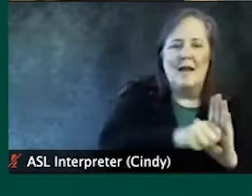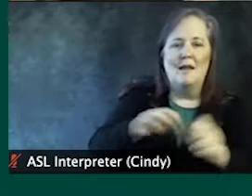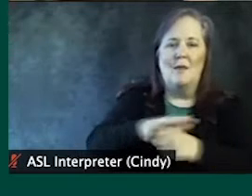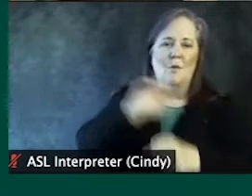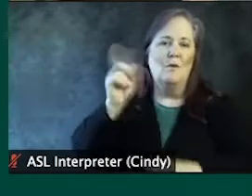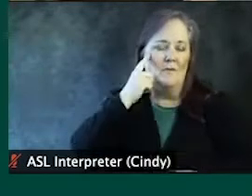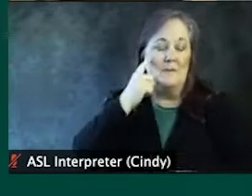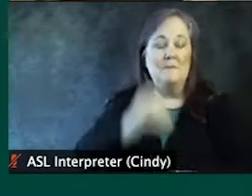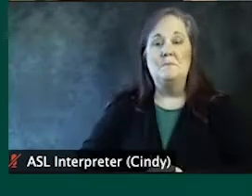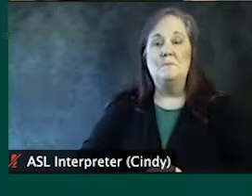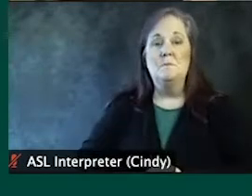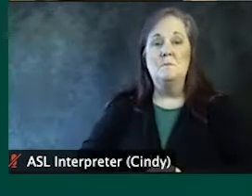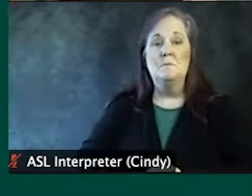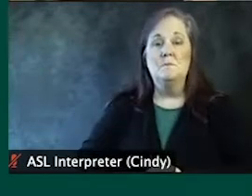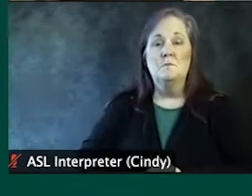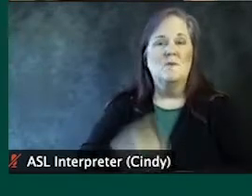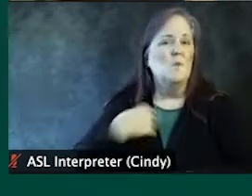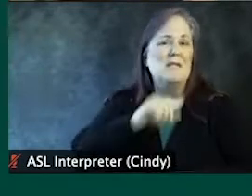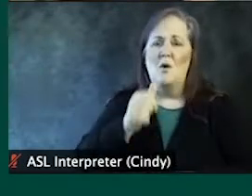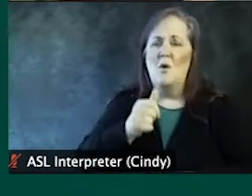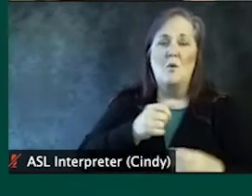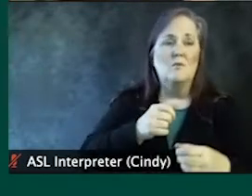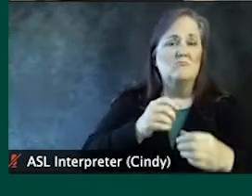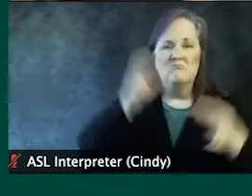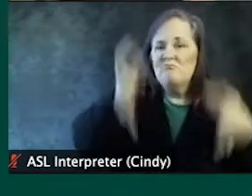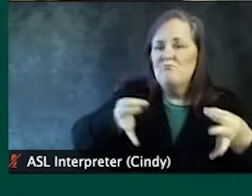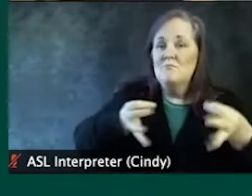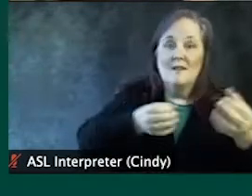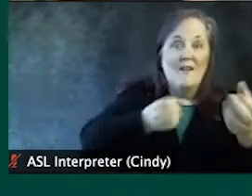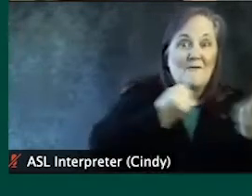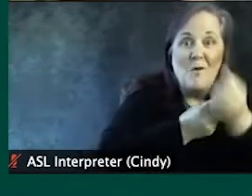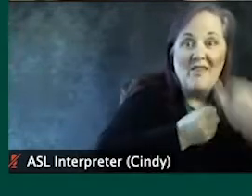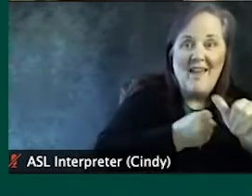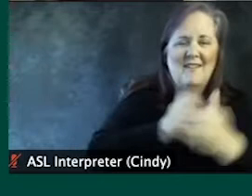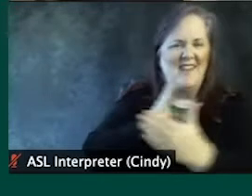But our role in analyzing ballot measures really begins in 1974,